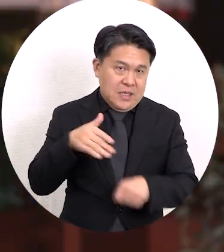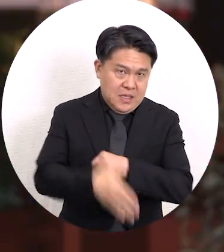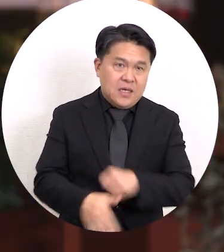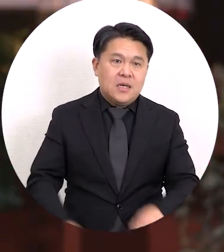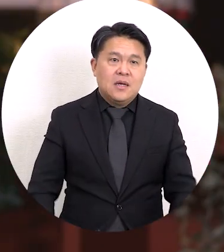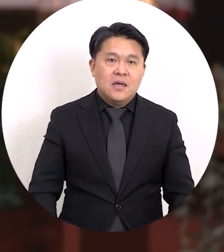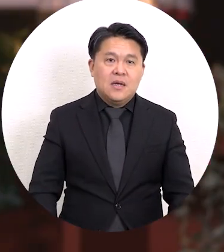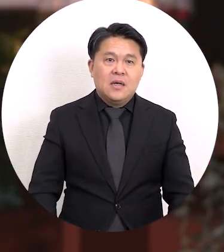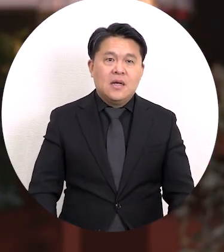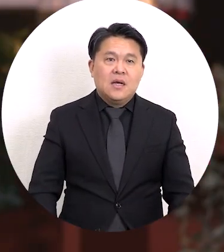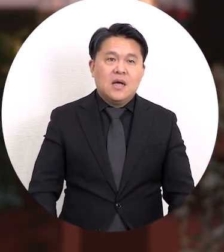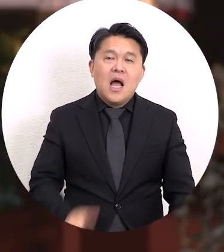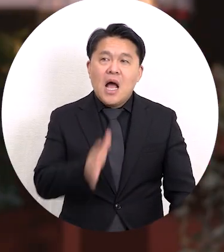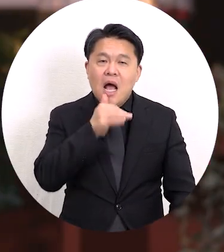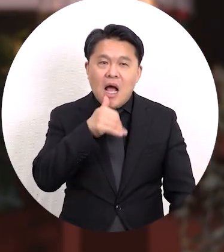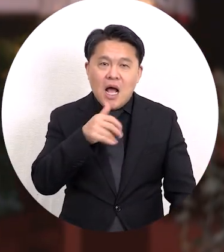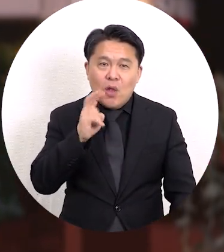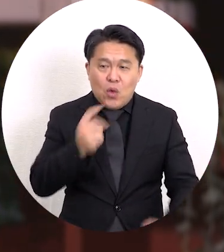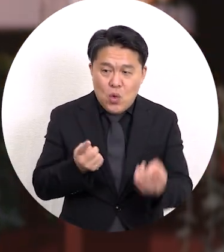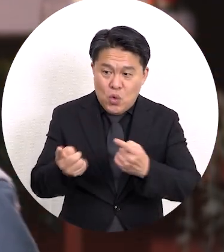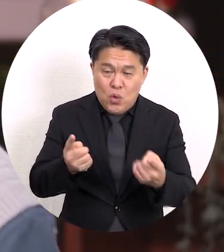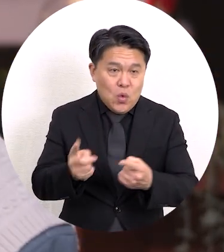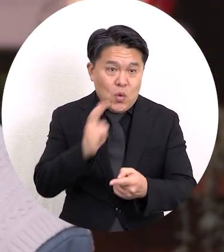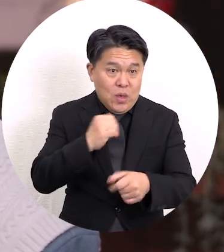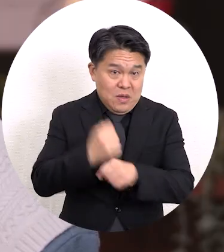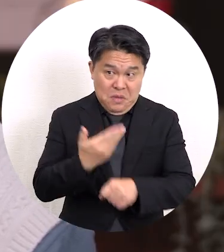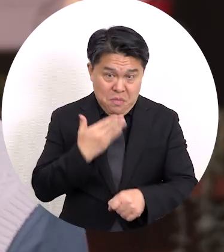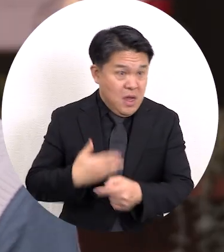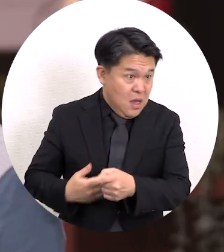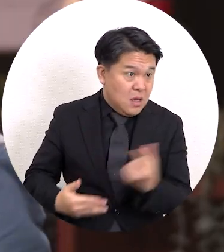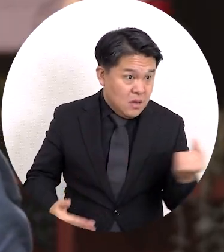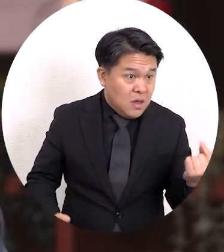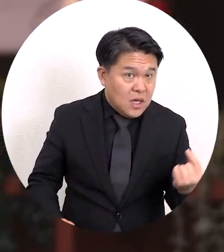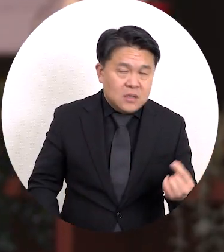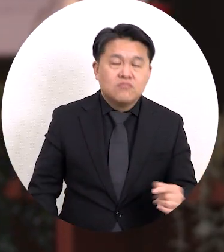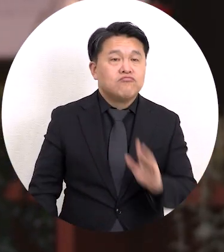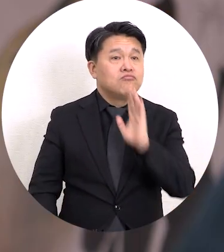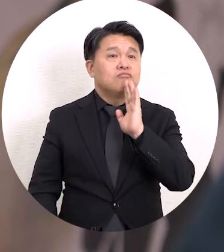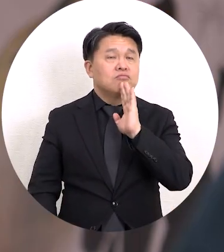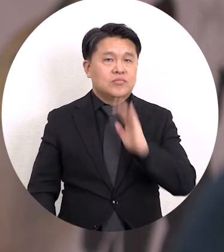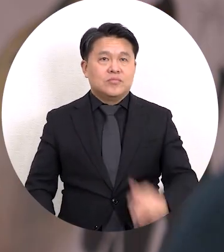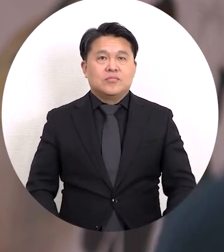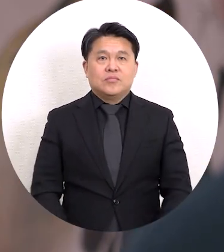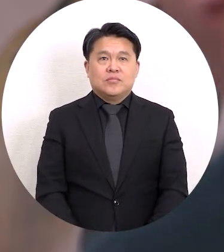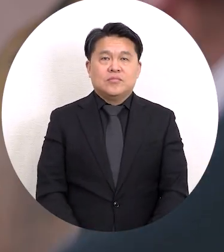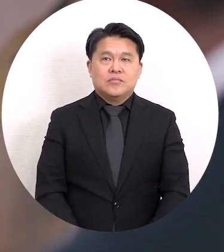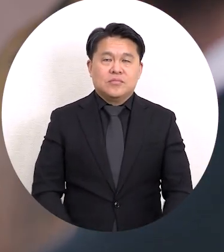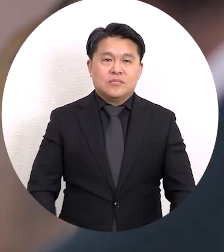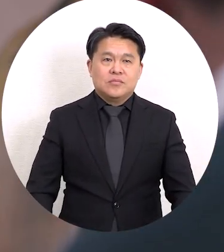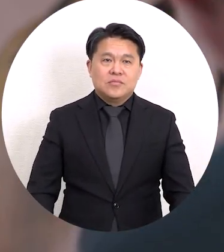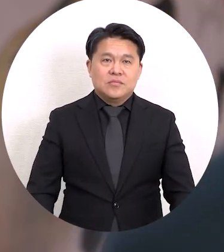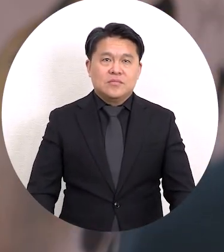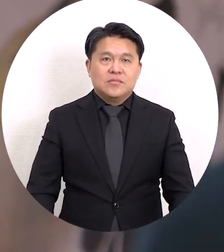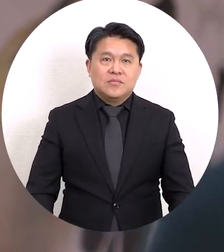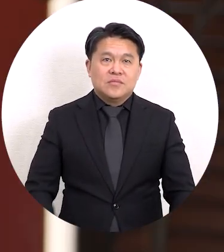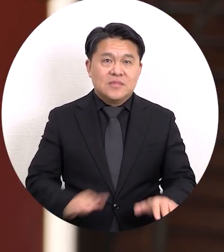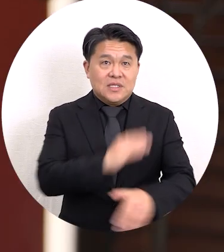So, you can play tuning pieces. Listening to all this,